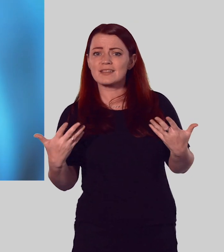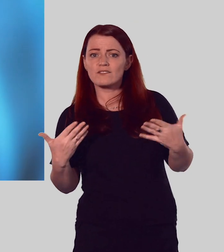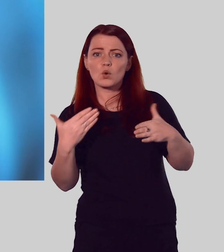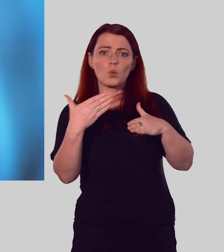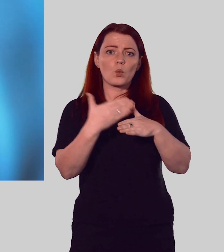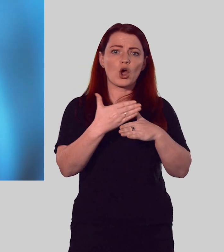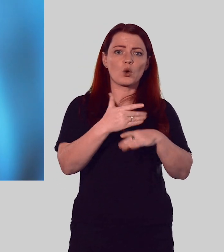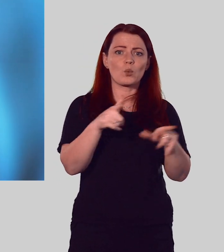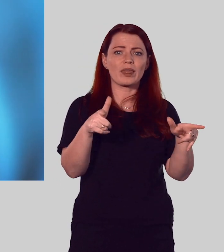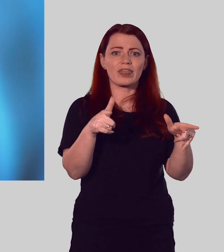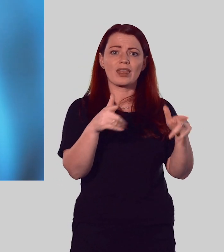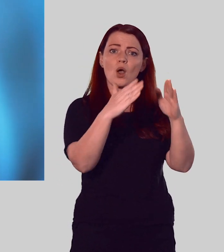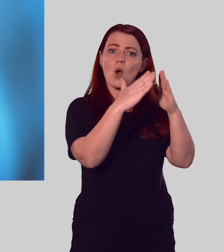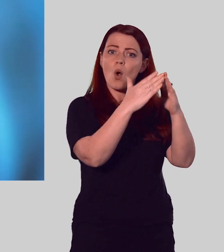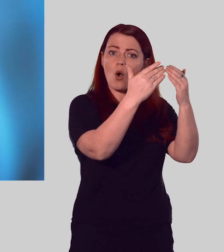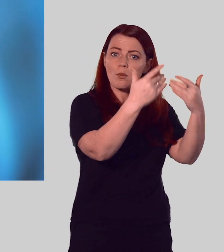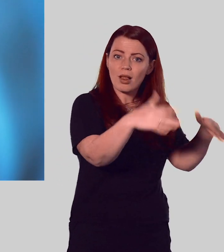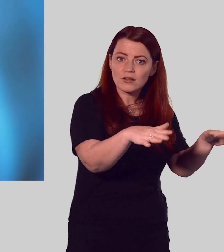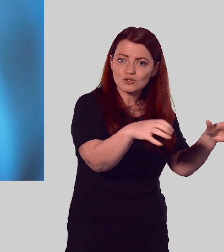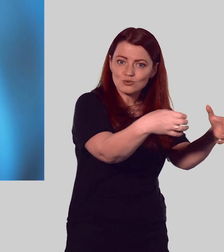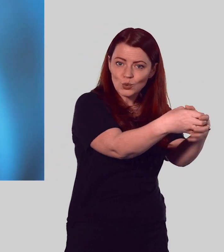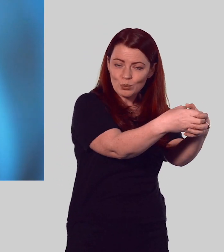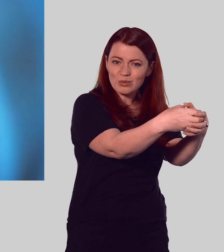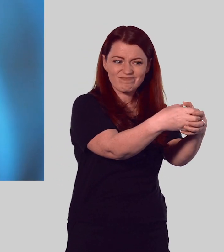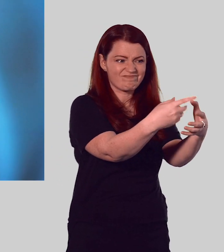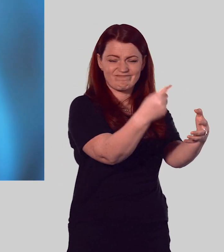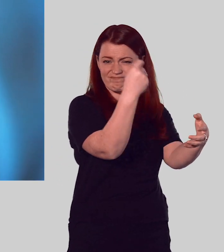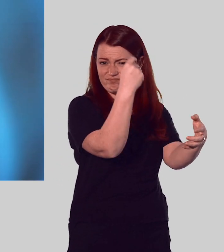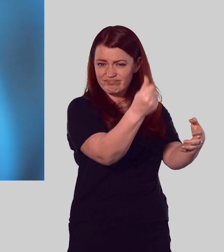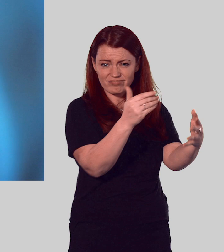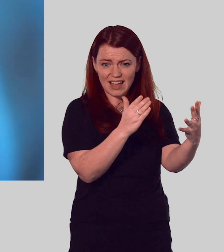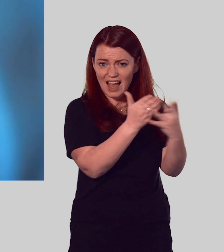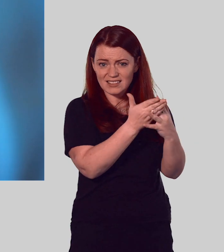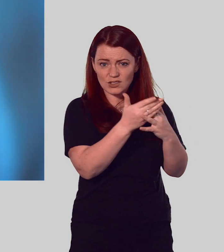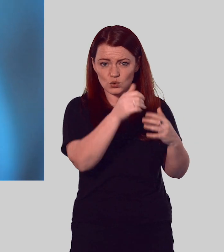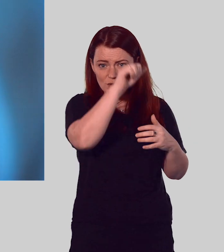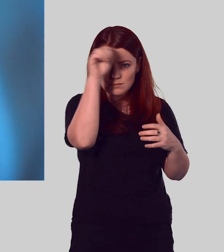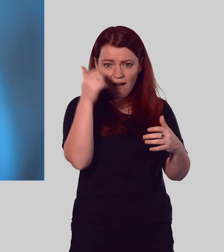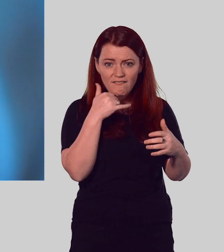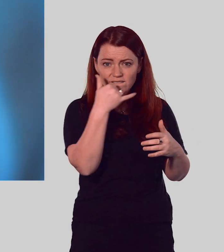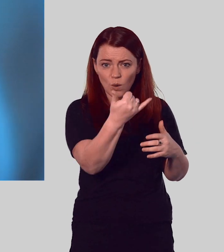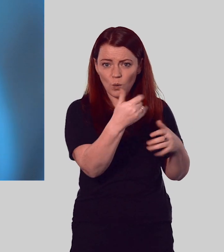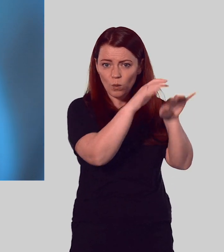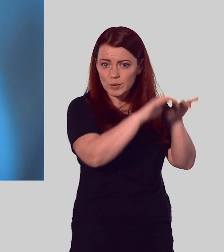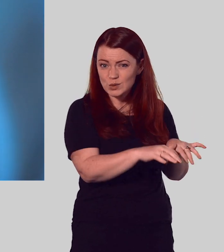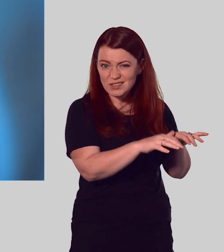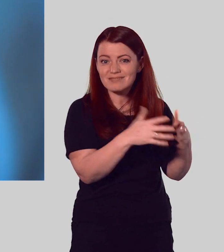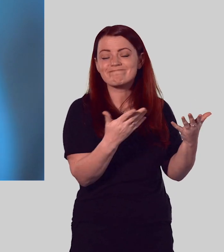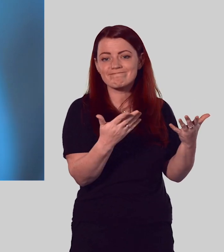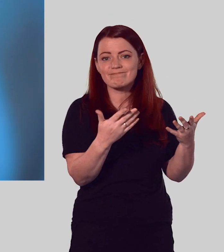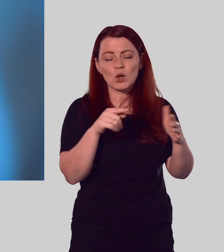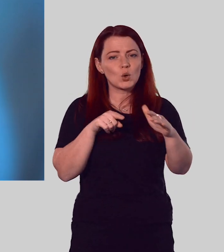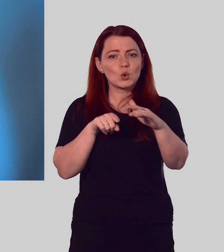experiencing homelessness who have little access to smartphone or computers a YouTube premiere would not be a